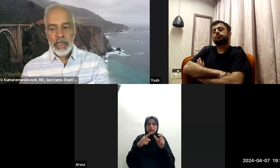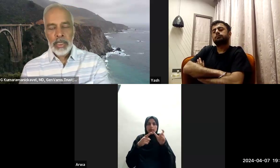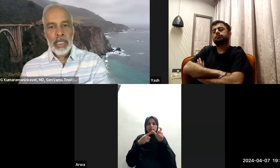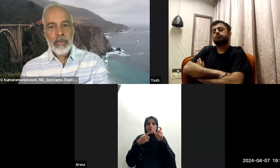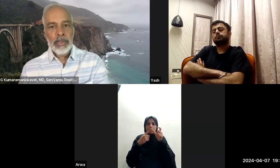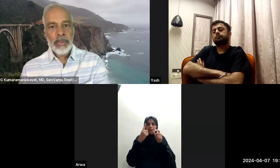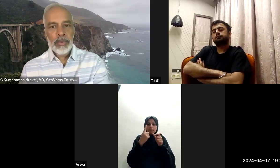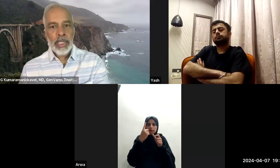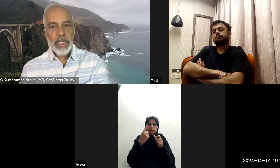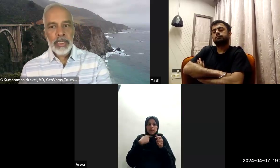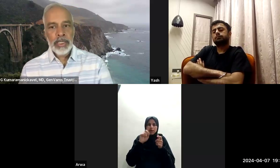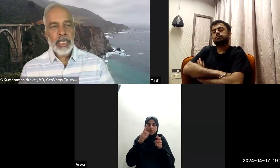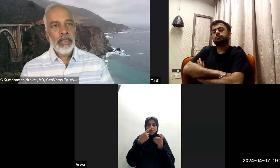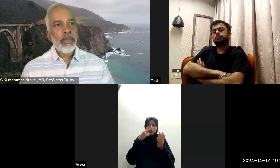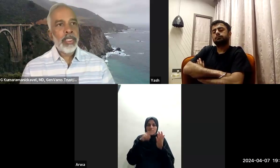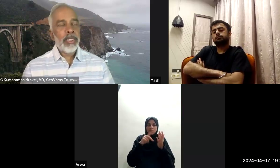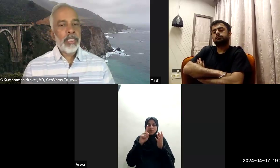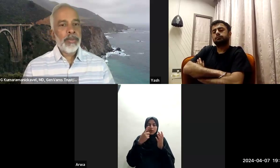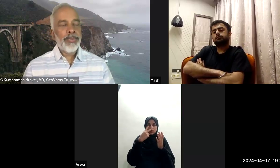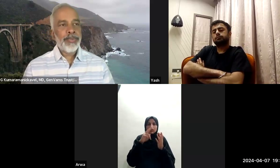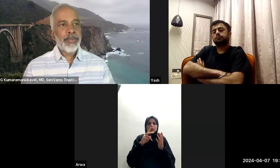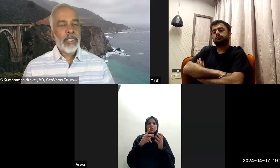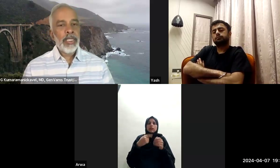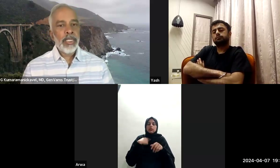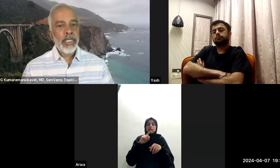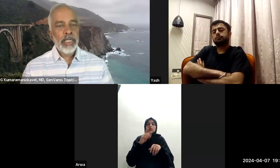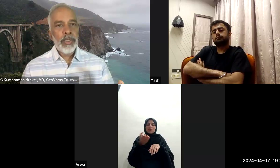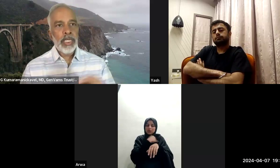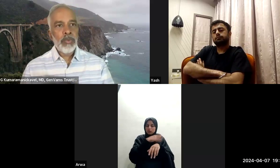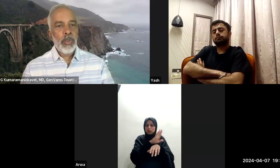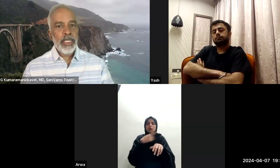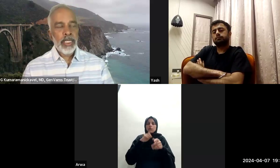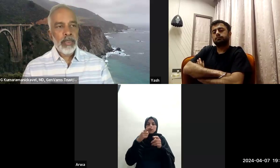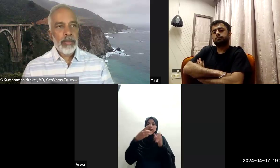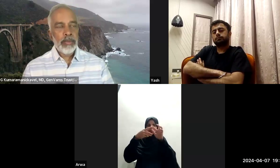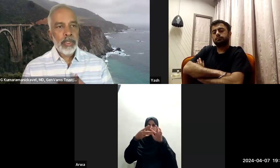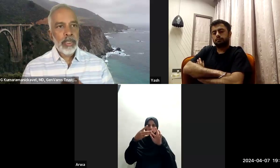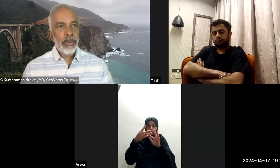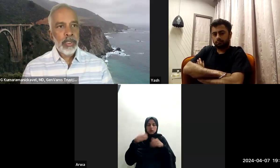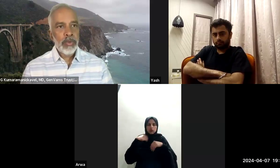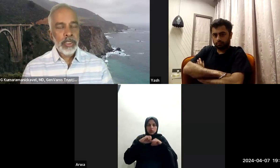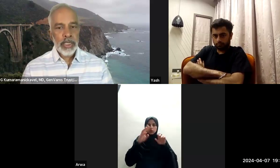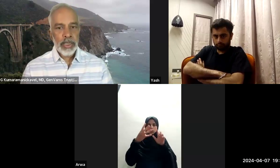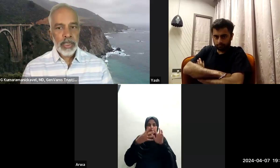I think I have to go to my next slide but and therefore it come why they come for counseling